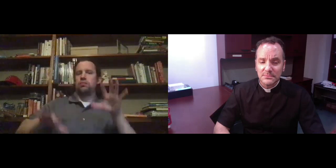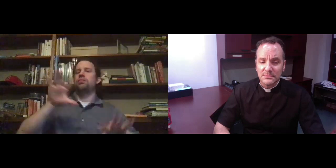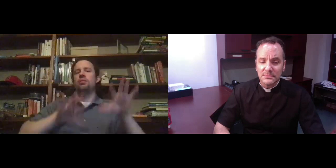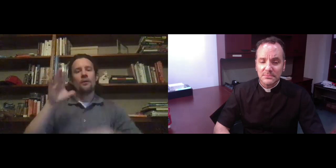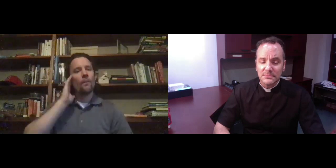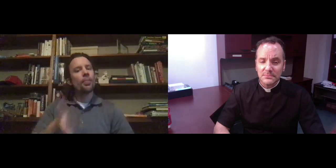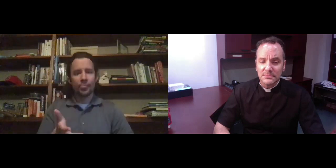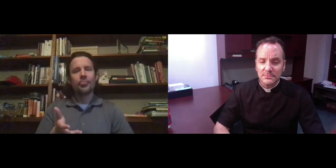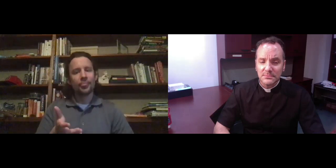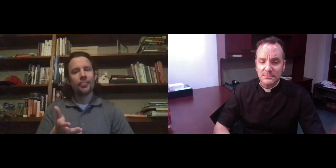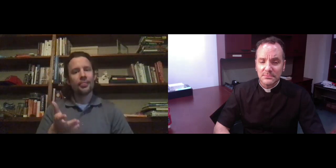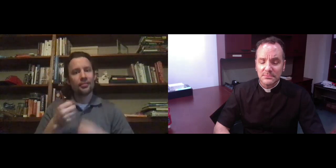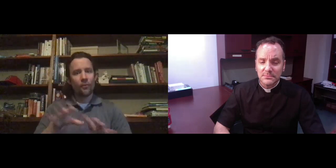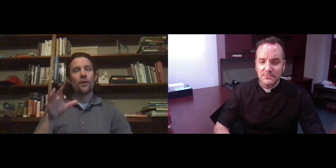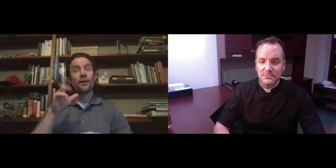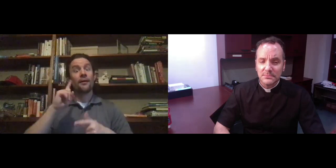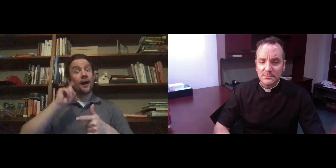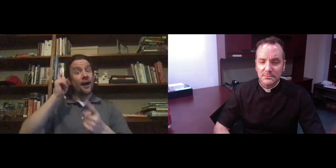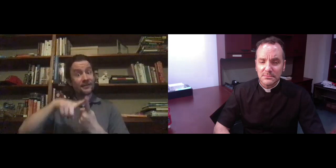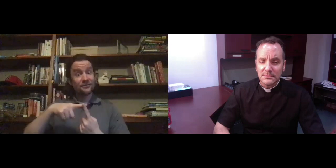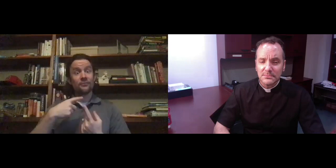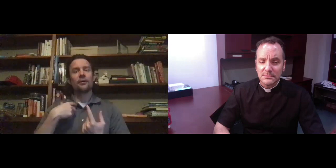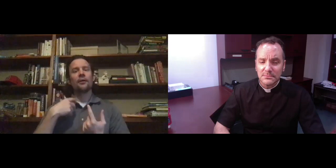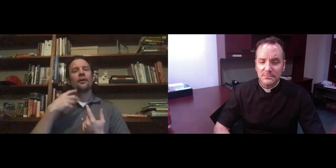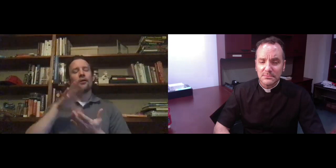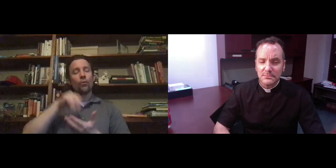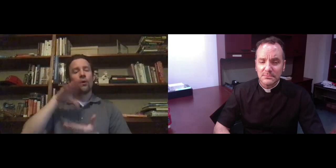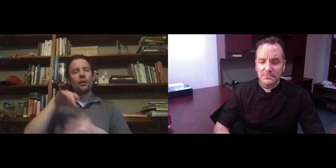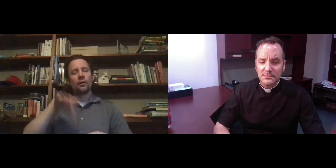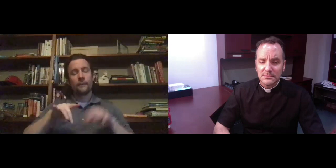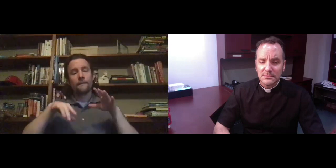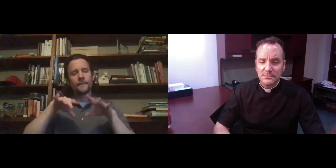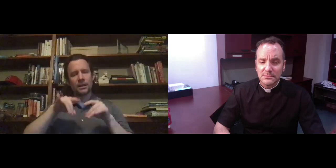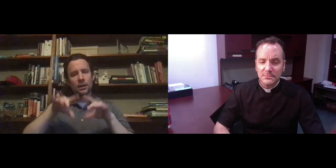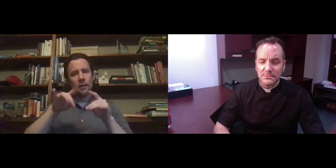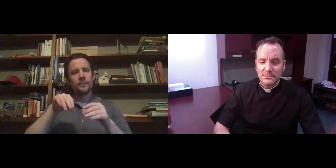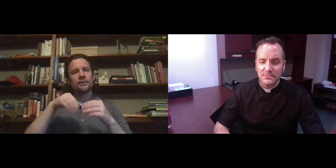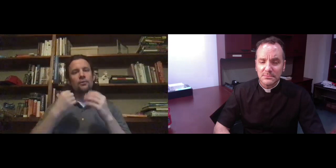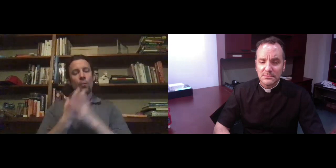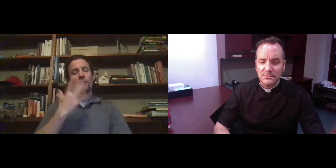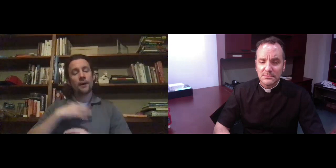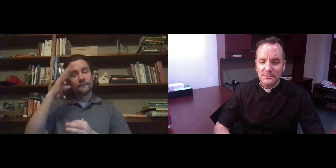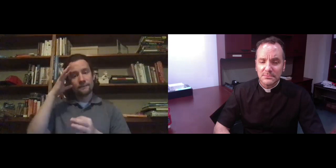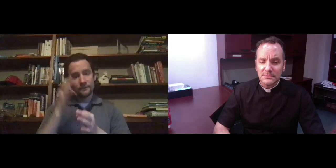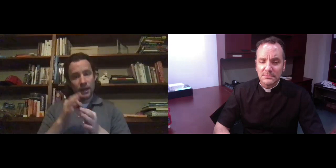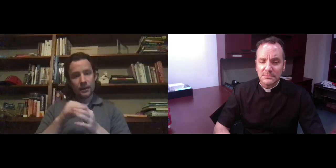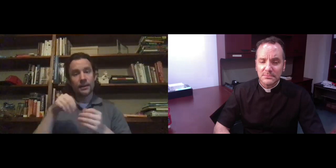Because if we lose our faith in Jesus then our lives will descend into chaos.